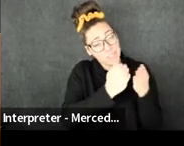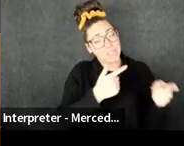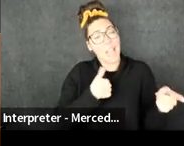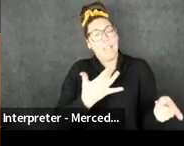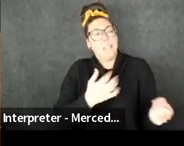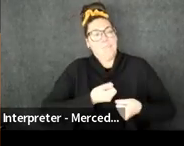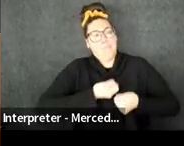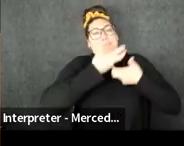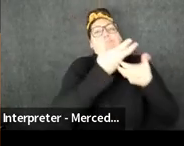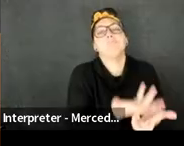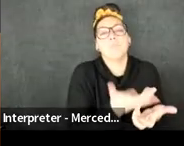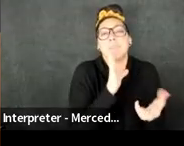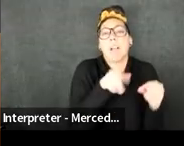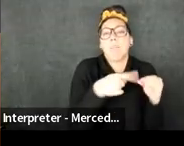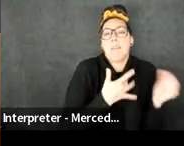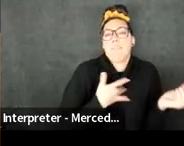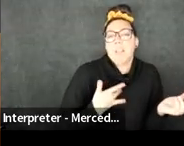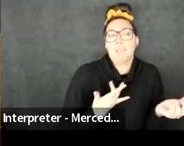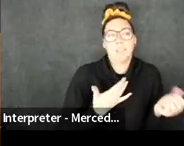about my addiction, and talk about my trauma and get that out.